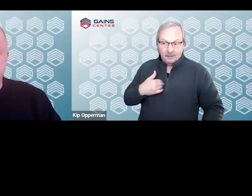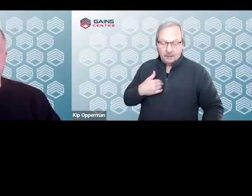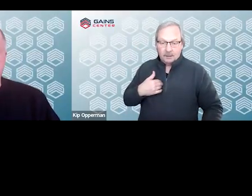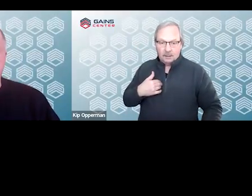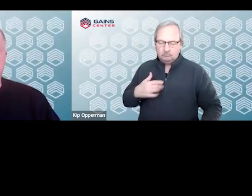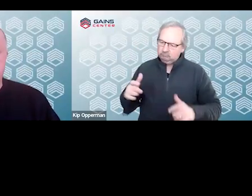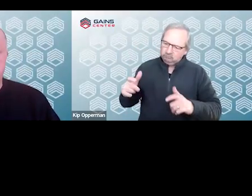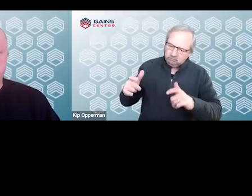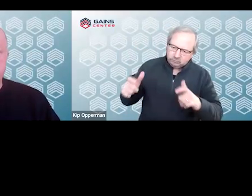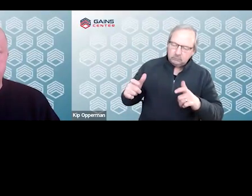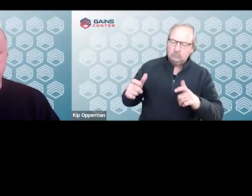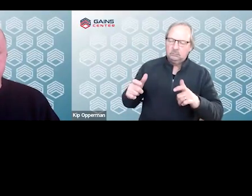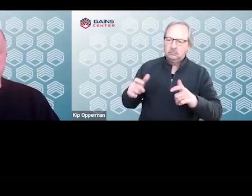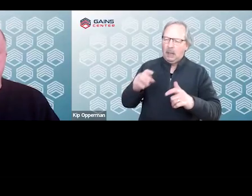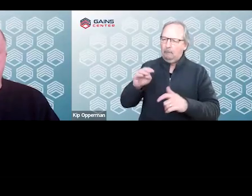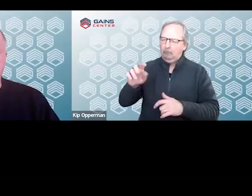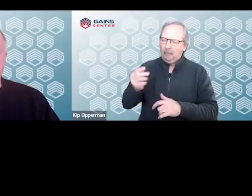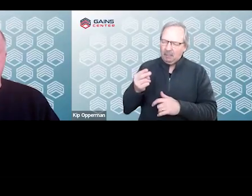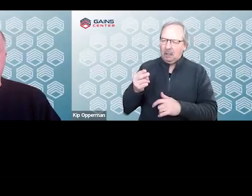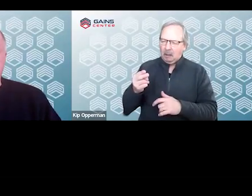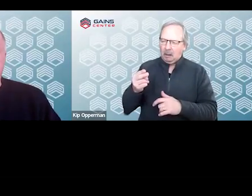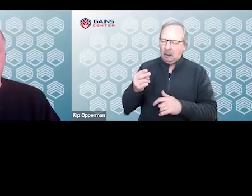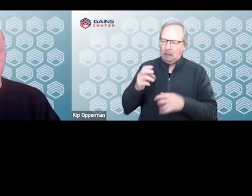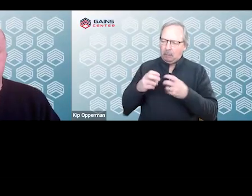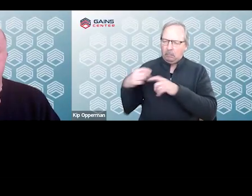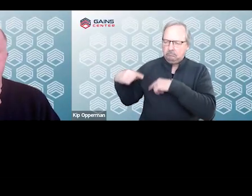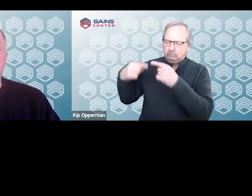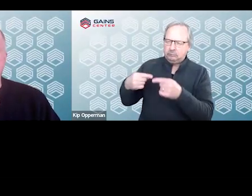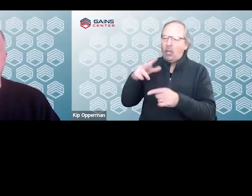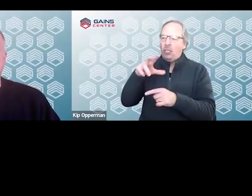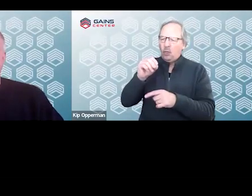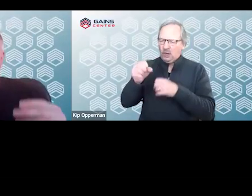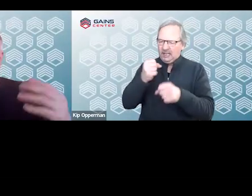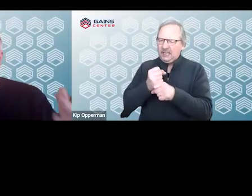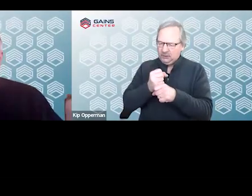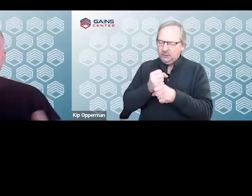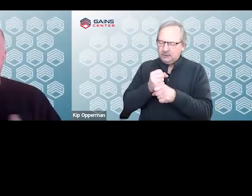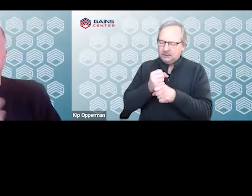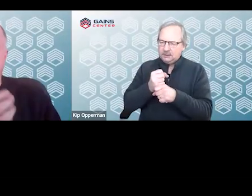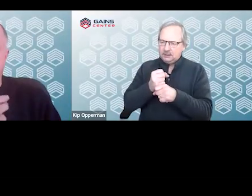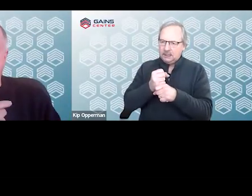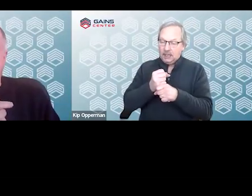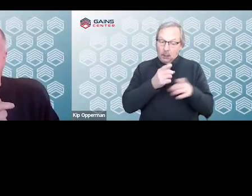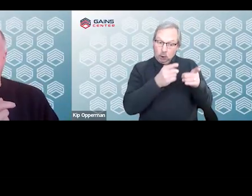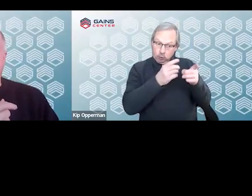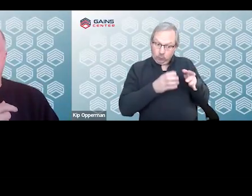mostly a meth, problem for 30 years. And the director of the Department of Health